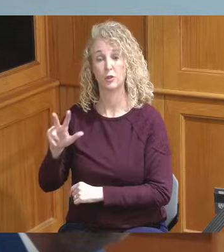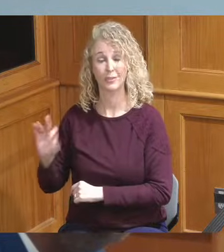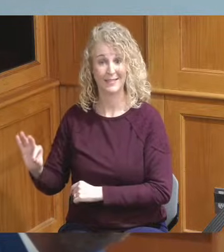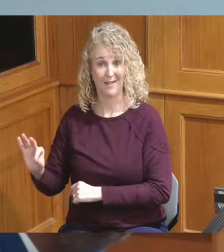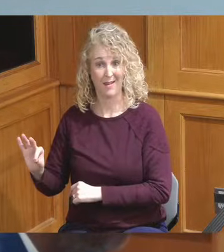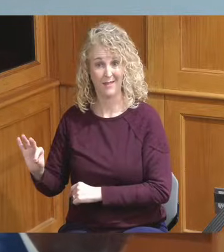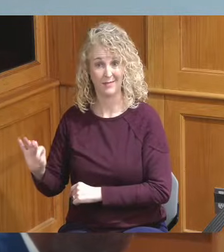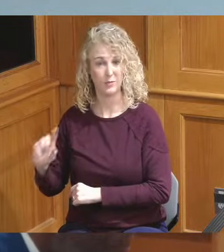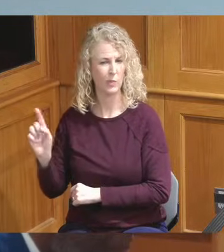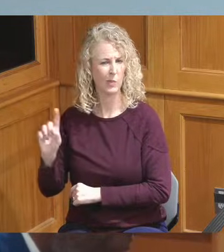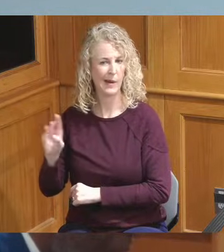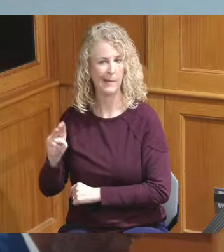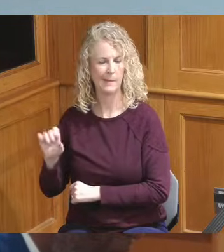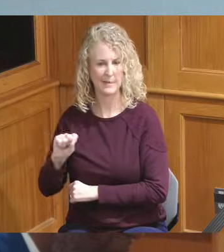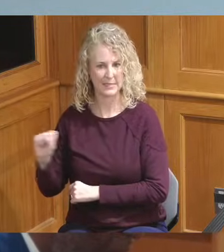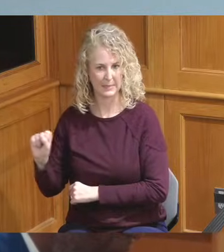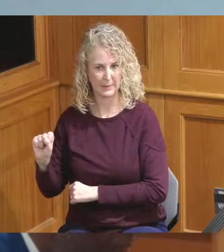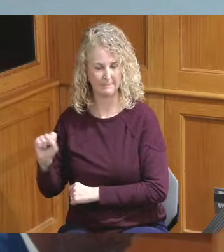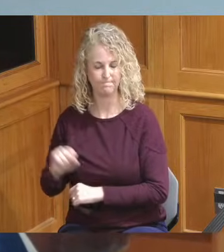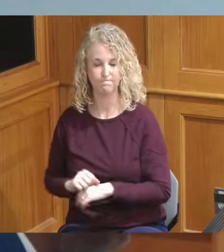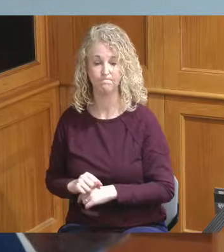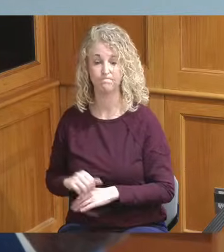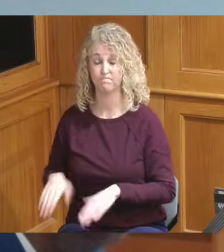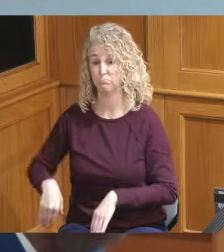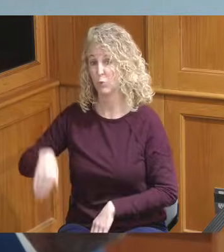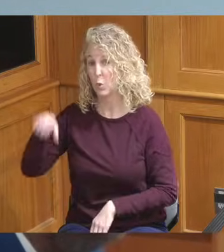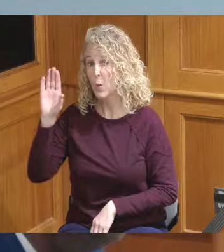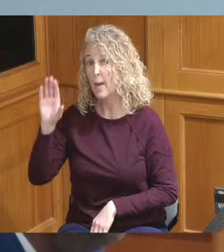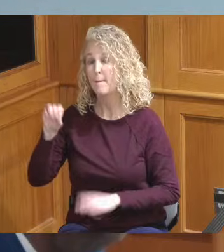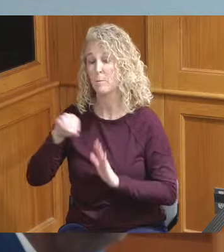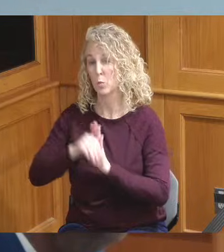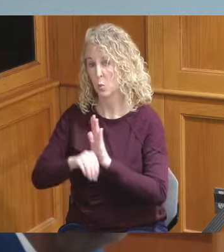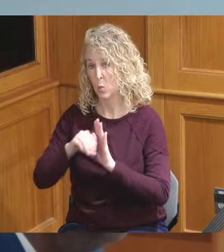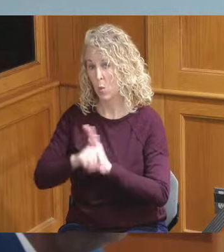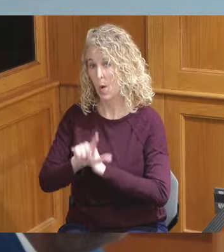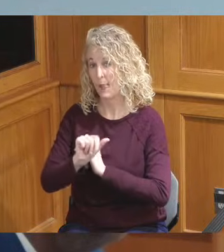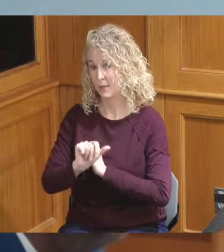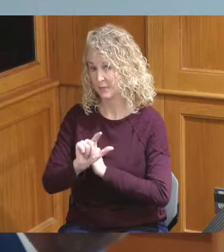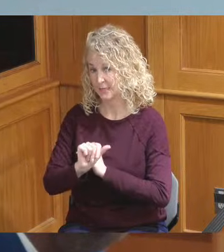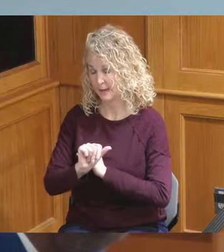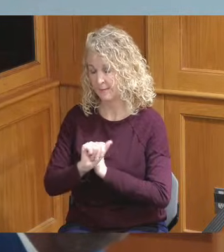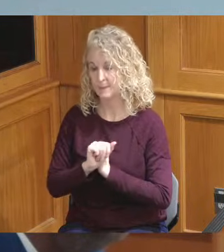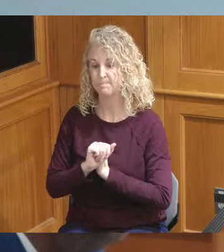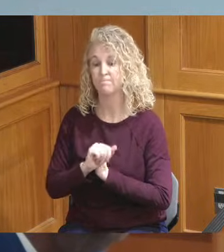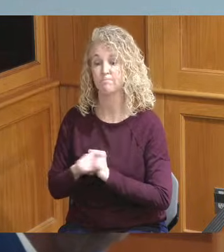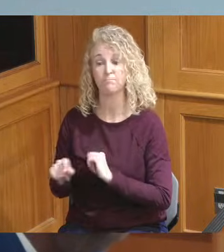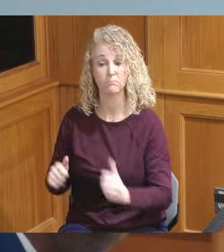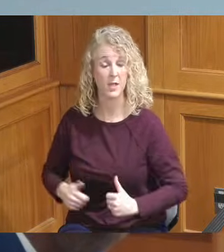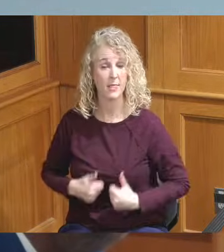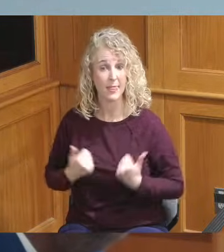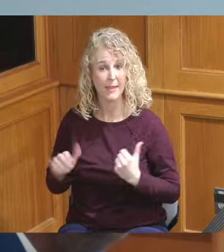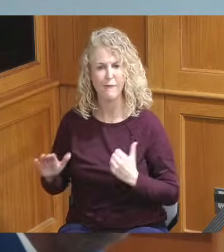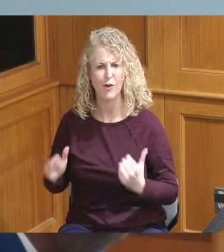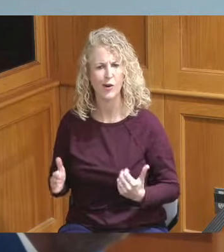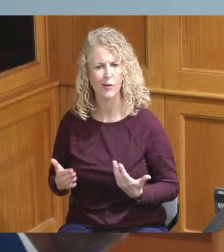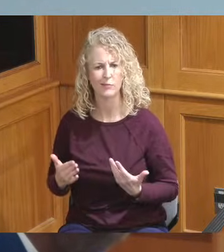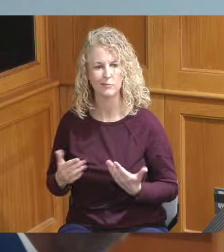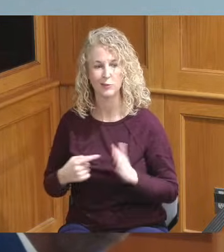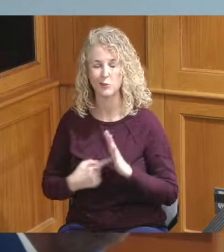Magnolia, Mississippi and raised in New Orleans, Louisiana. She lived a life defined by faith,